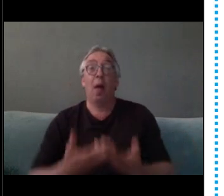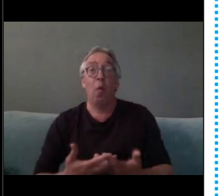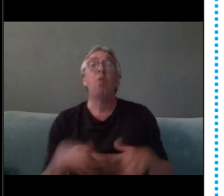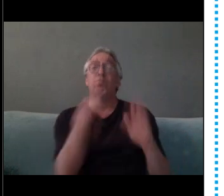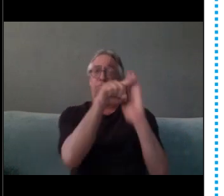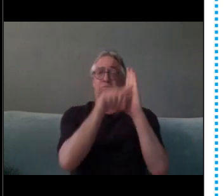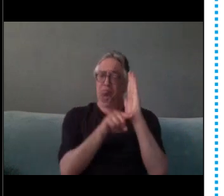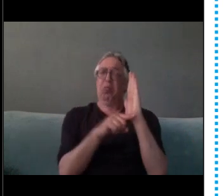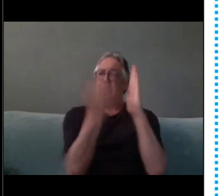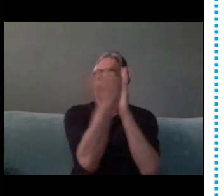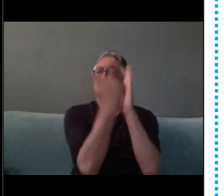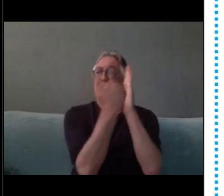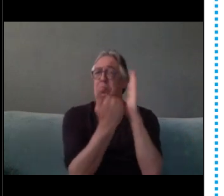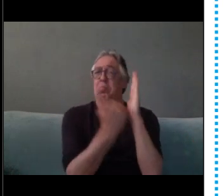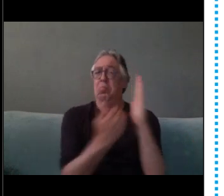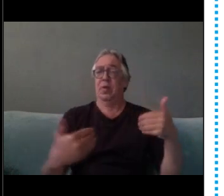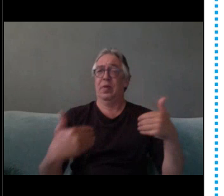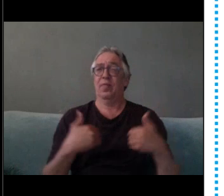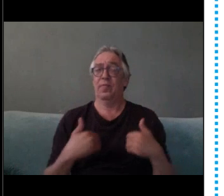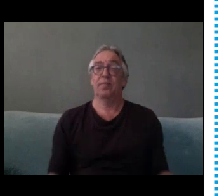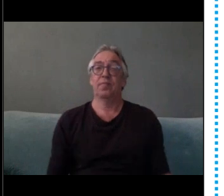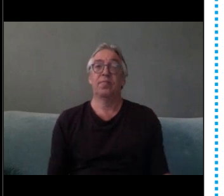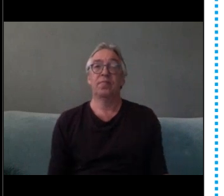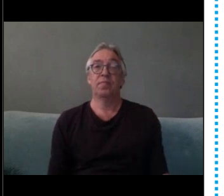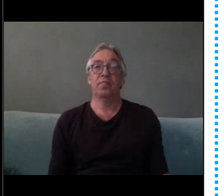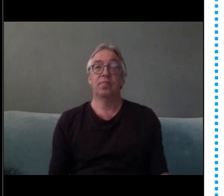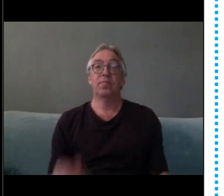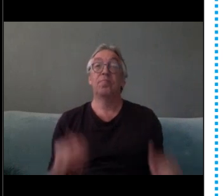what the law ensures for persons with disabilities.